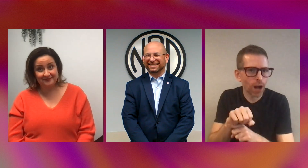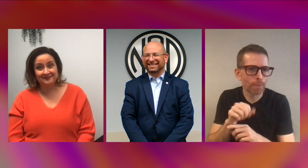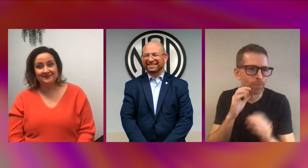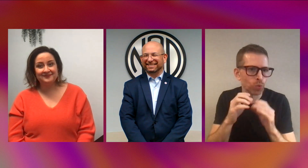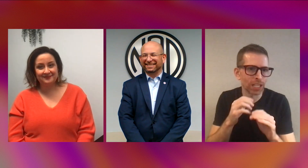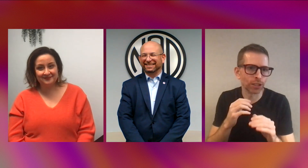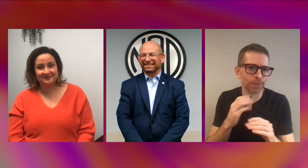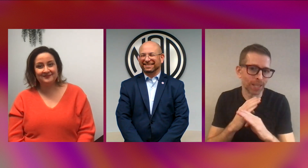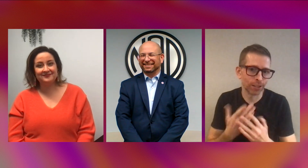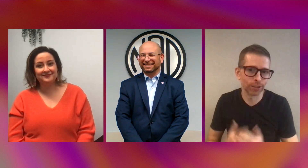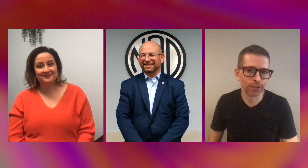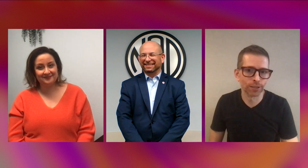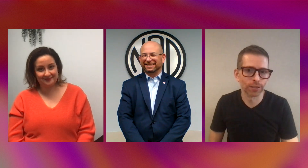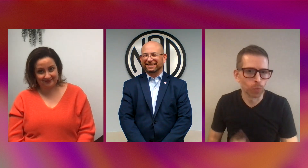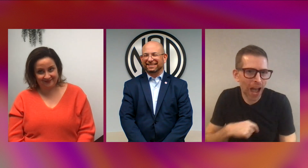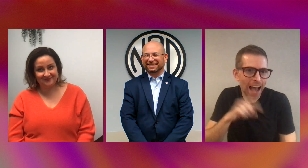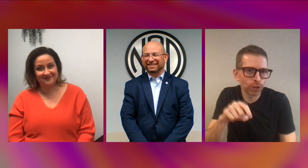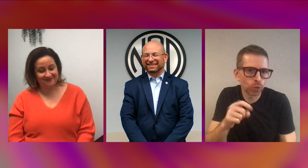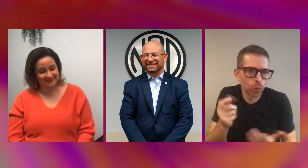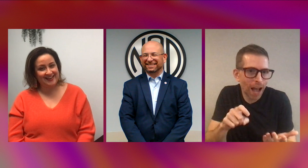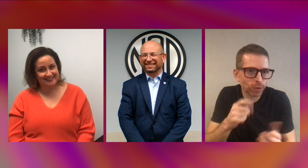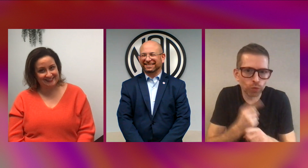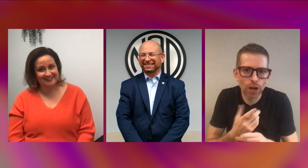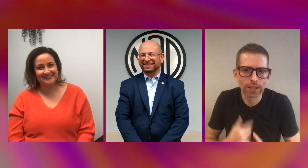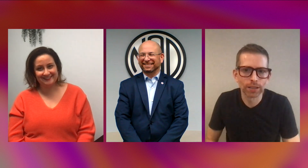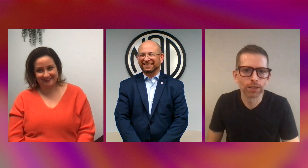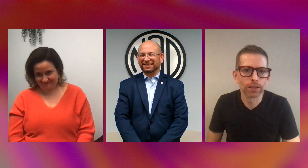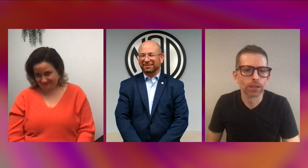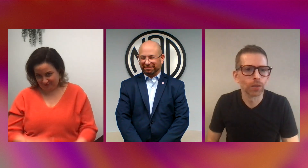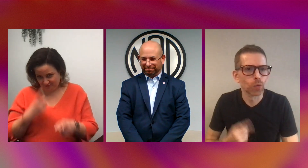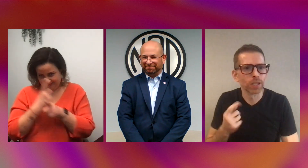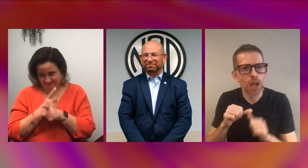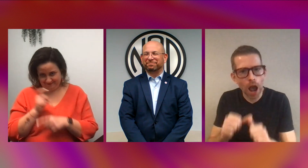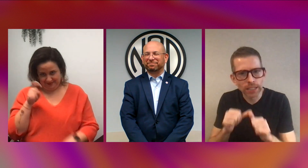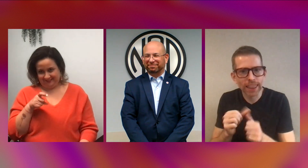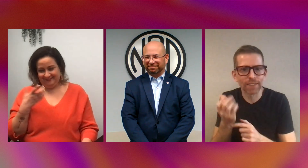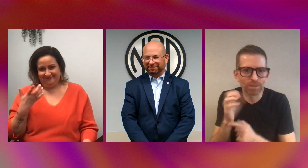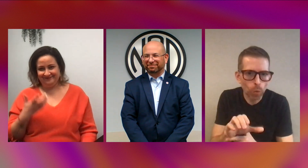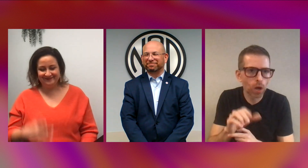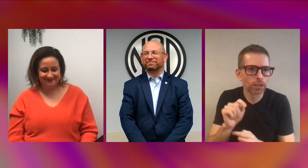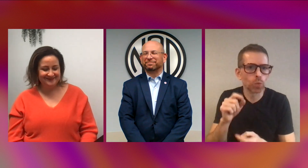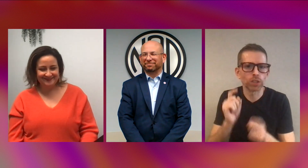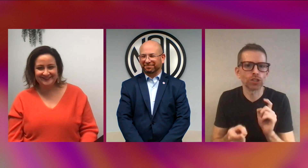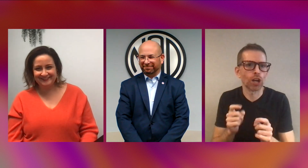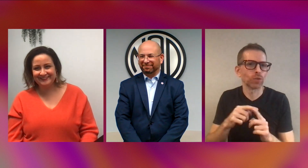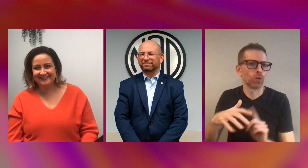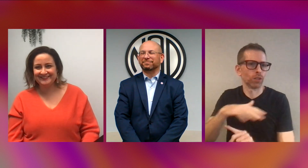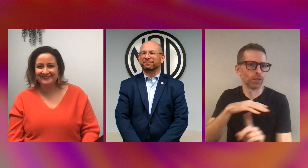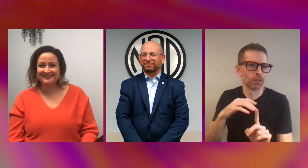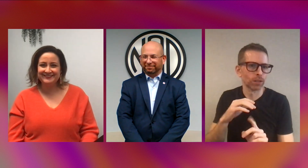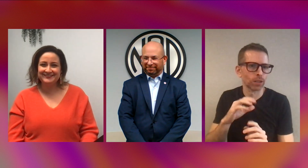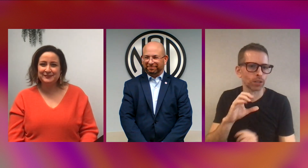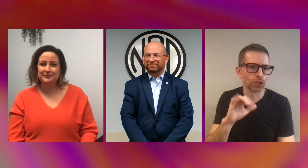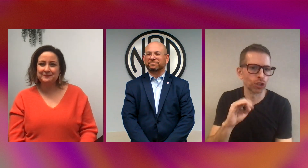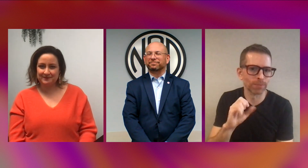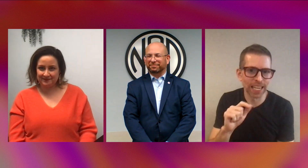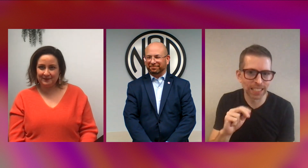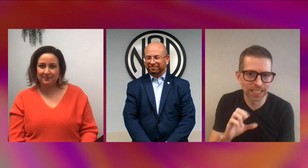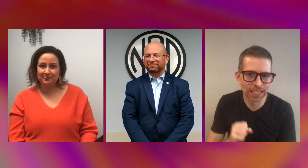Deaf people possess strong problem-solving skills and creative thinking that allows us to overcome communication barriers. We have to.